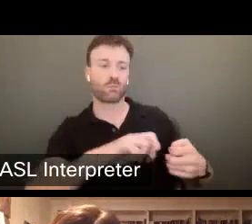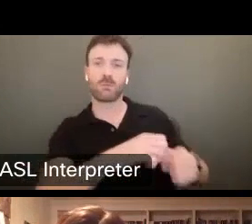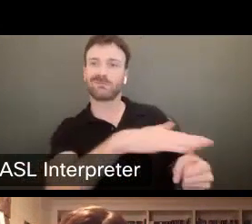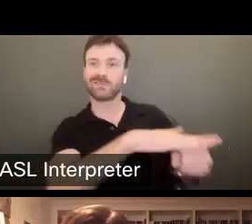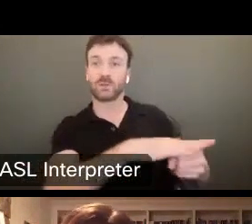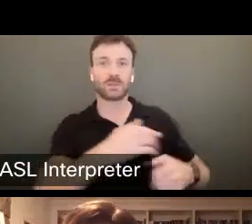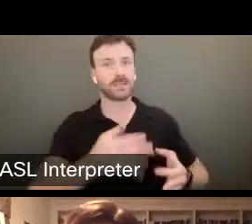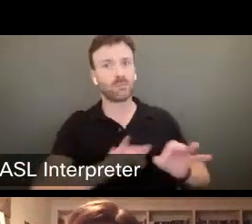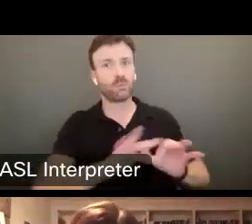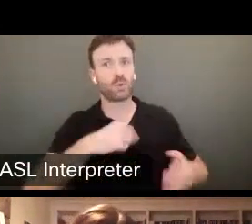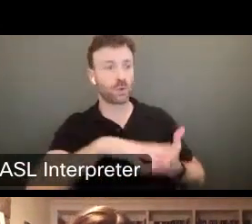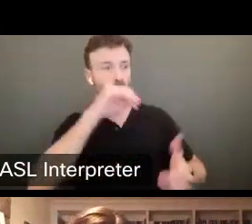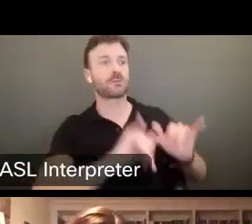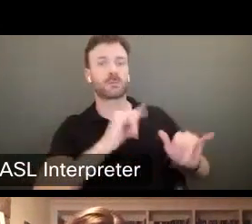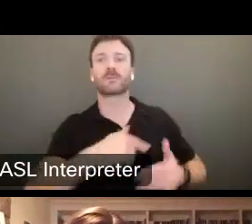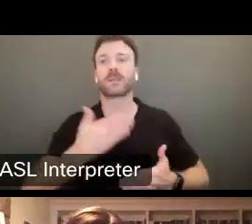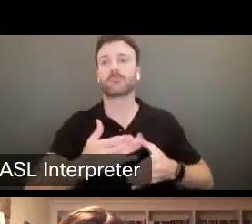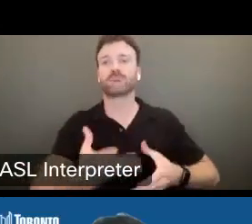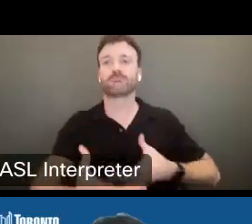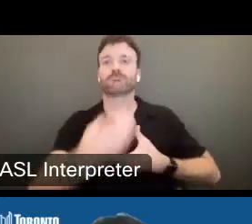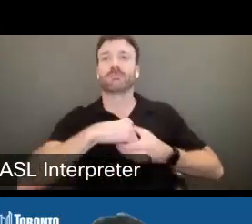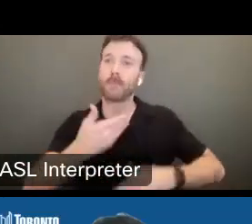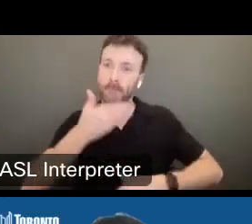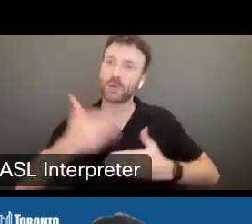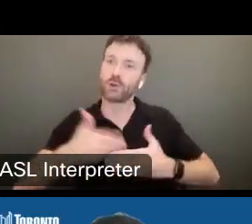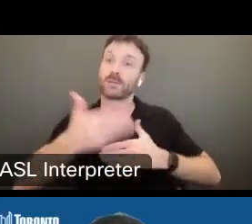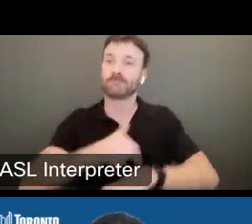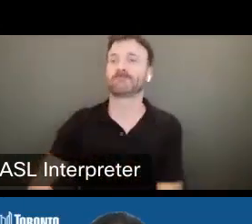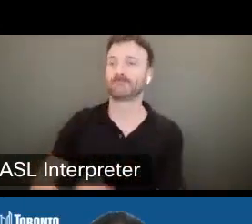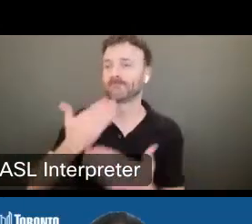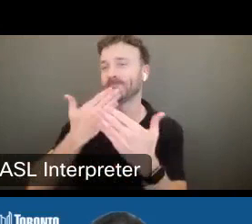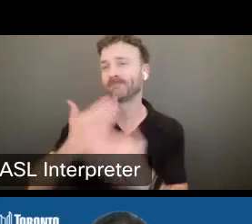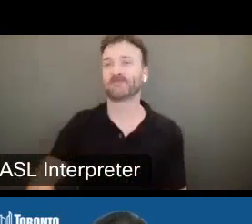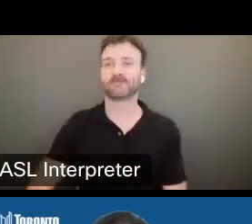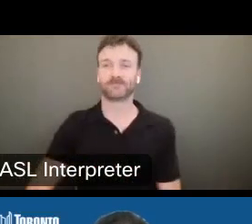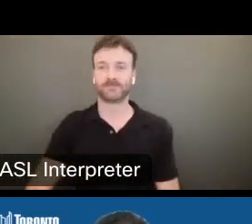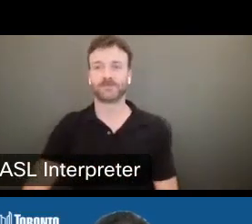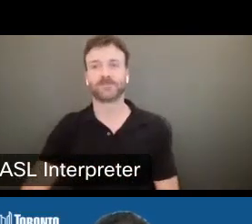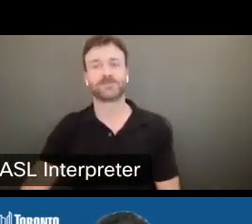Thank you. Roger Browne: Great. Thank you very much, Deputy Mayor.